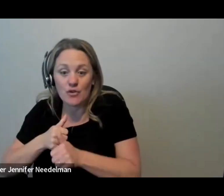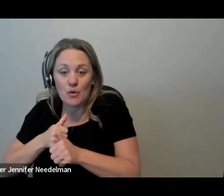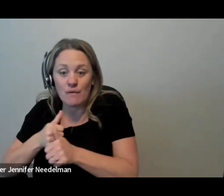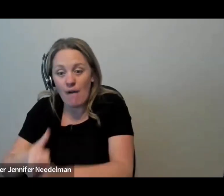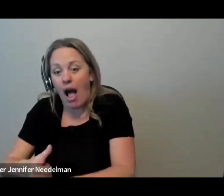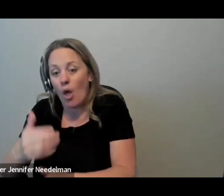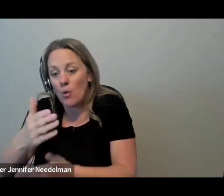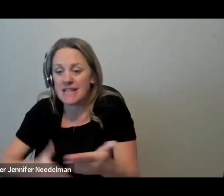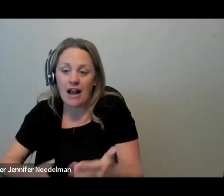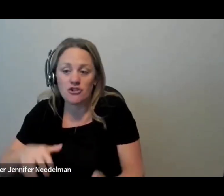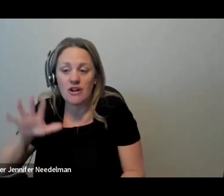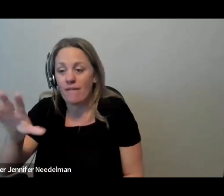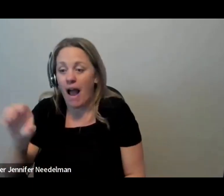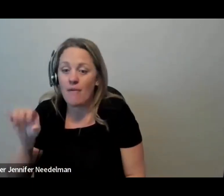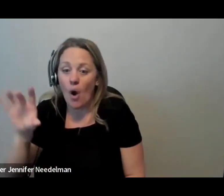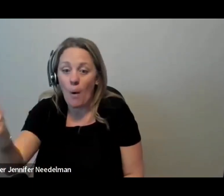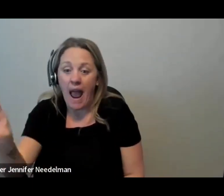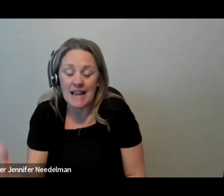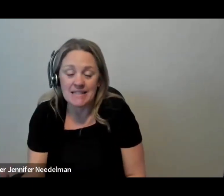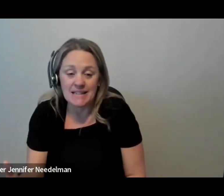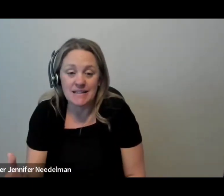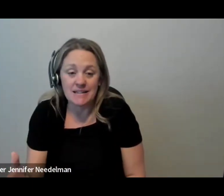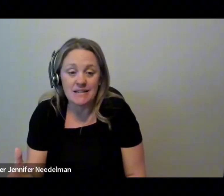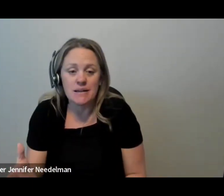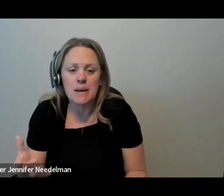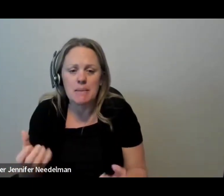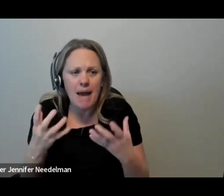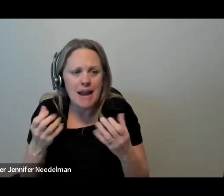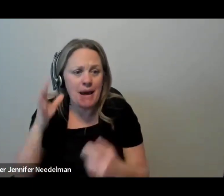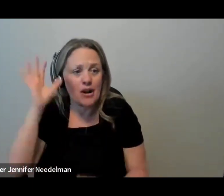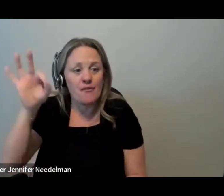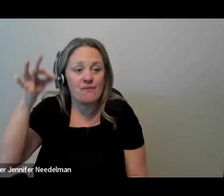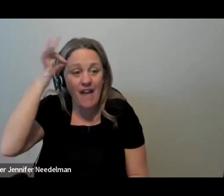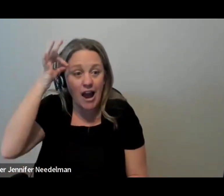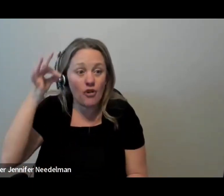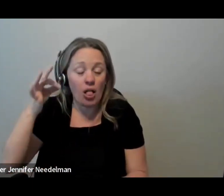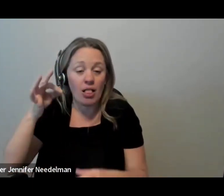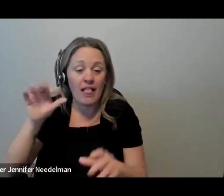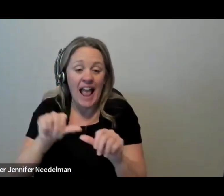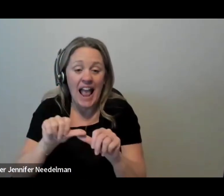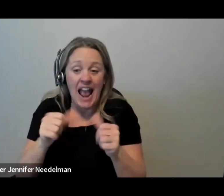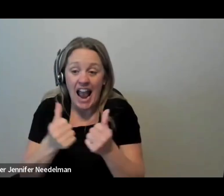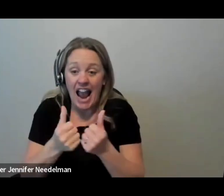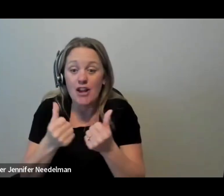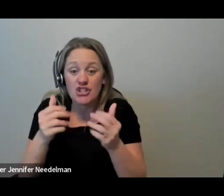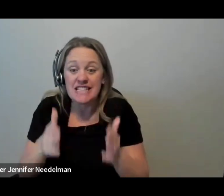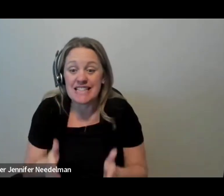you know, it's public, right? So we have, you know, many federal agencies that use Salesforce and they are bound by law